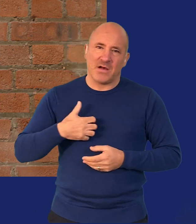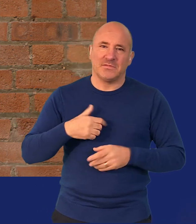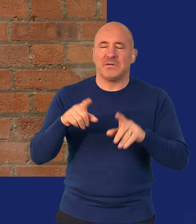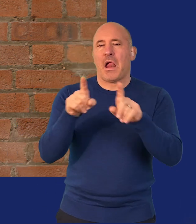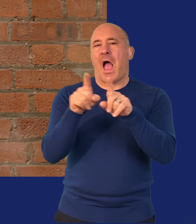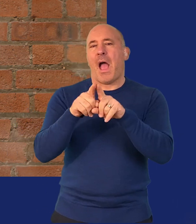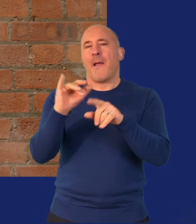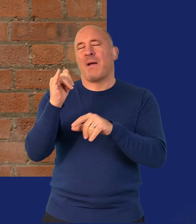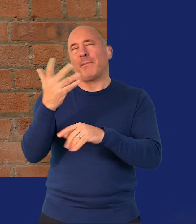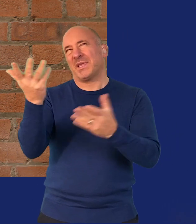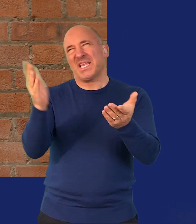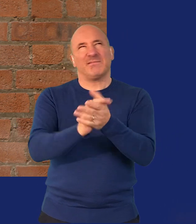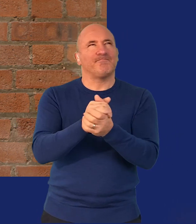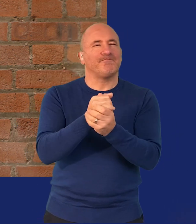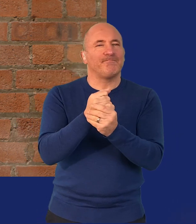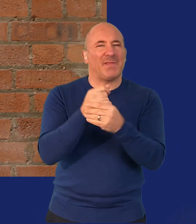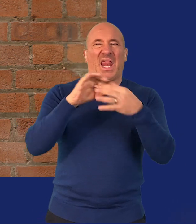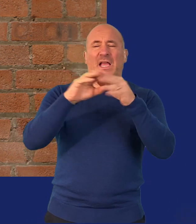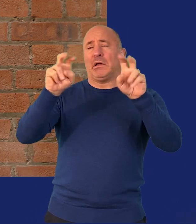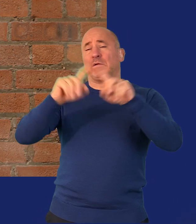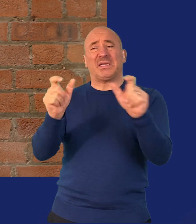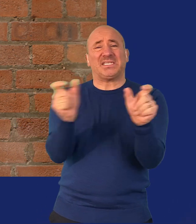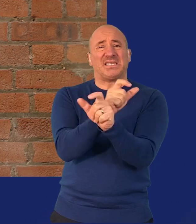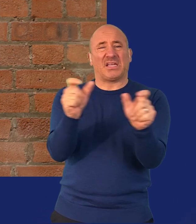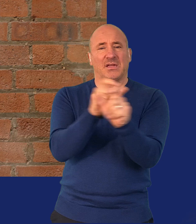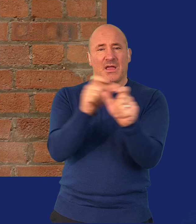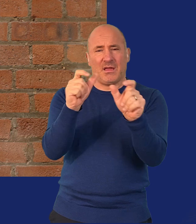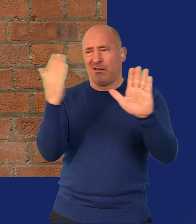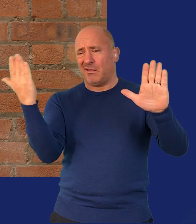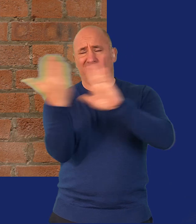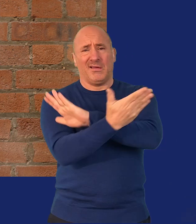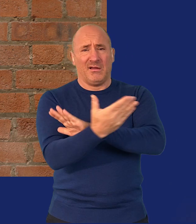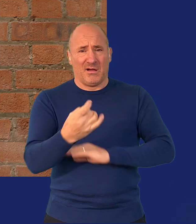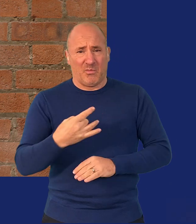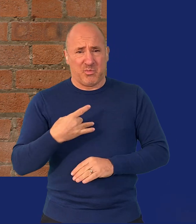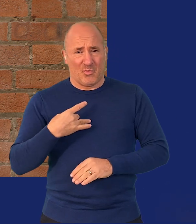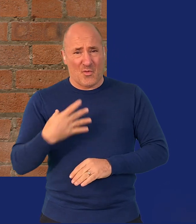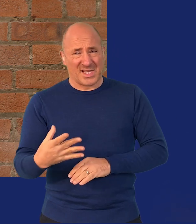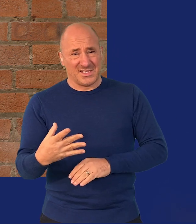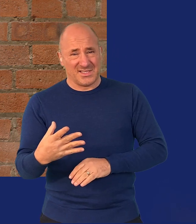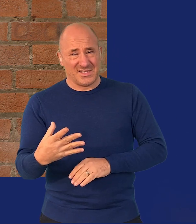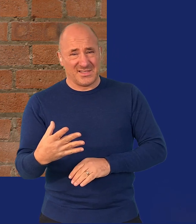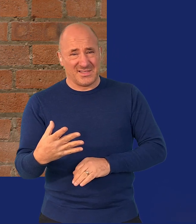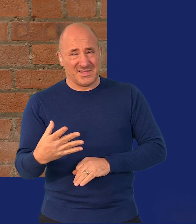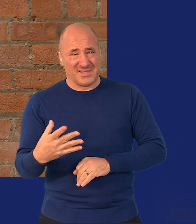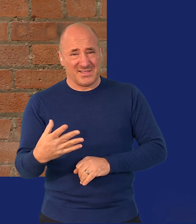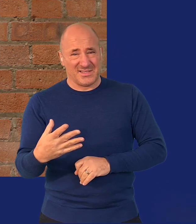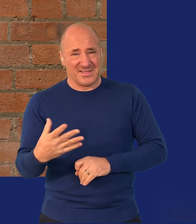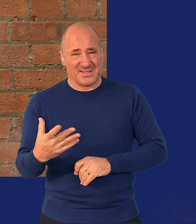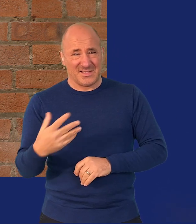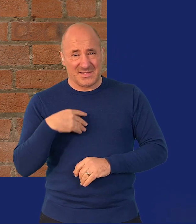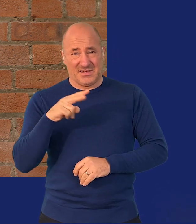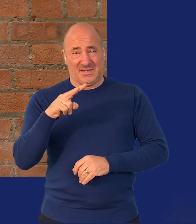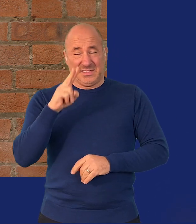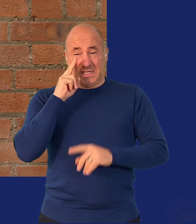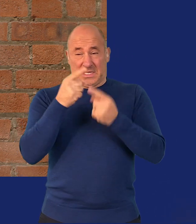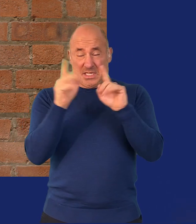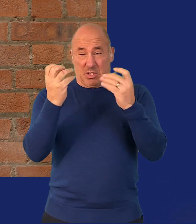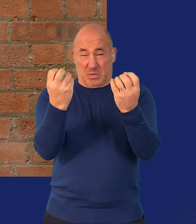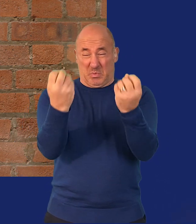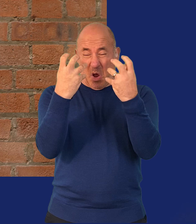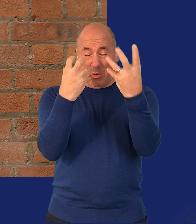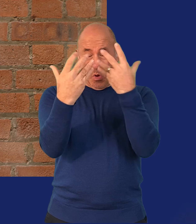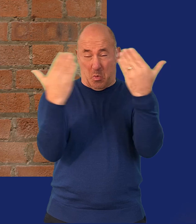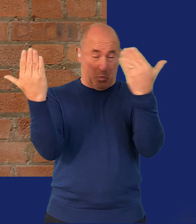And it could be a slide on dyslexia, on a white background, and I'm seeing